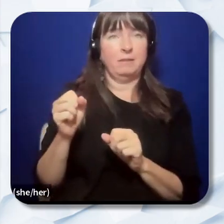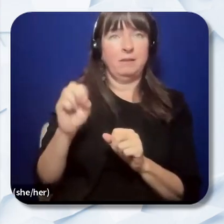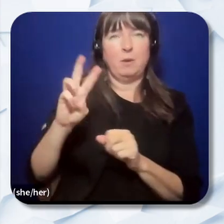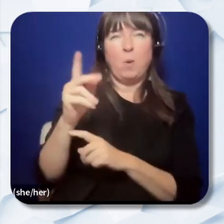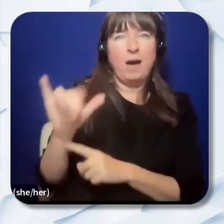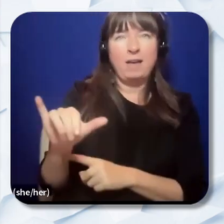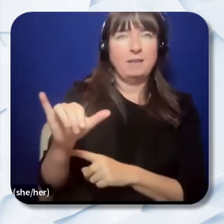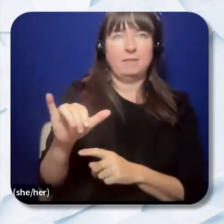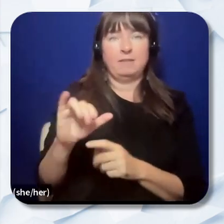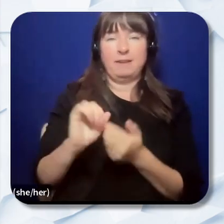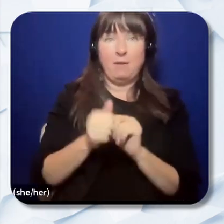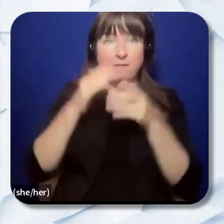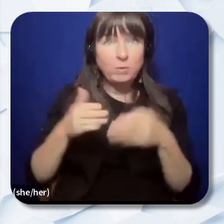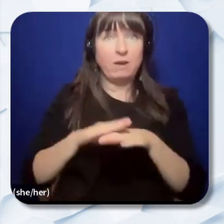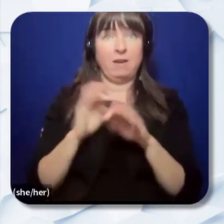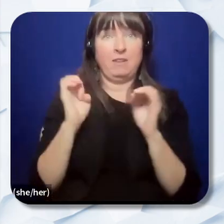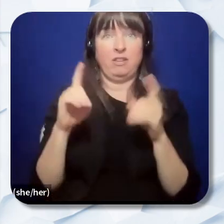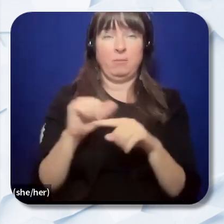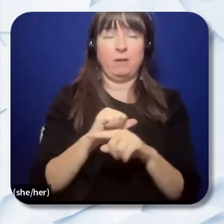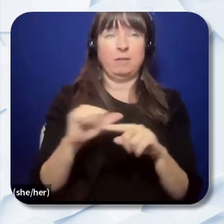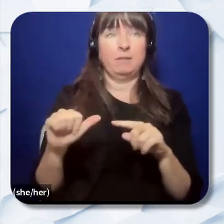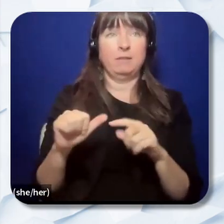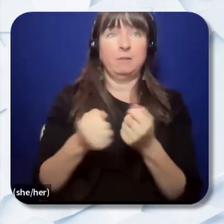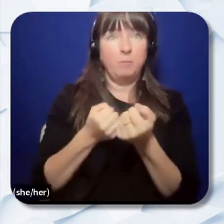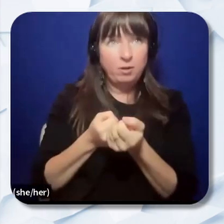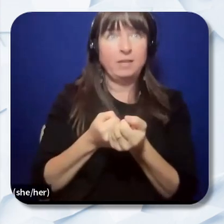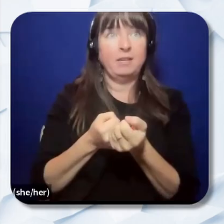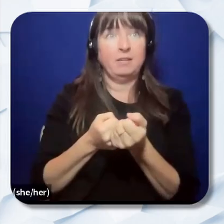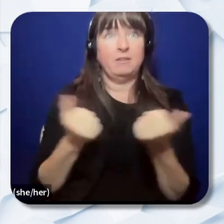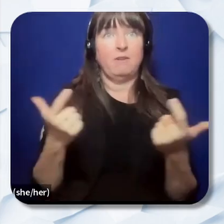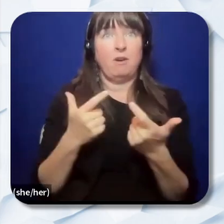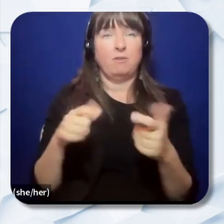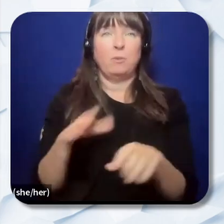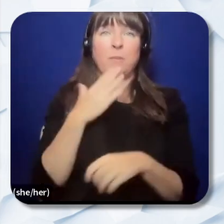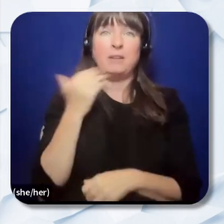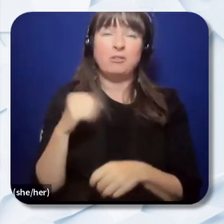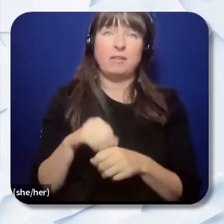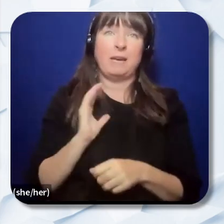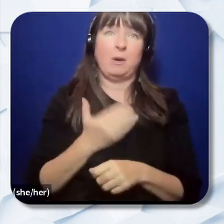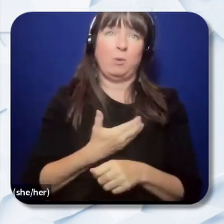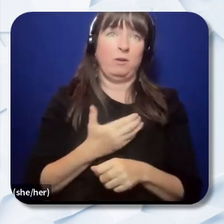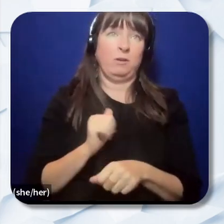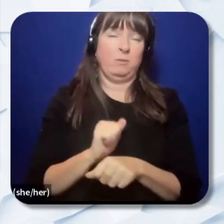focusing on our educator practice supporting us all to do better in our spaces and help children